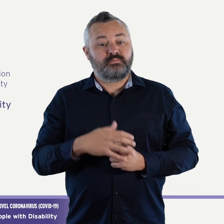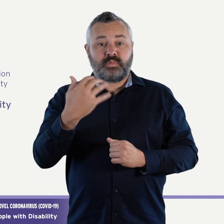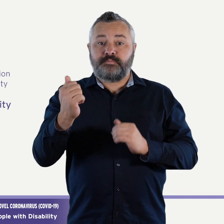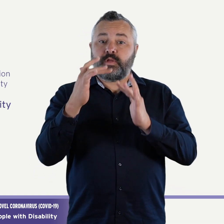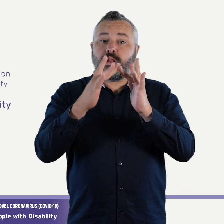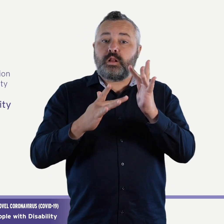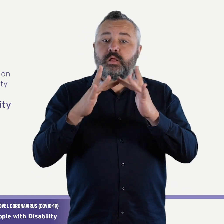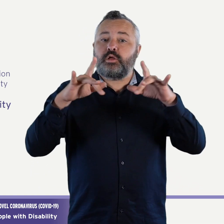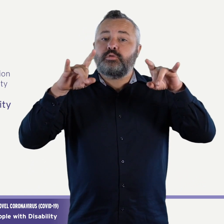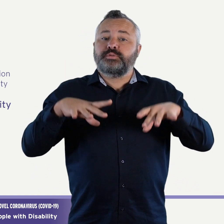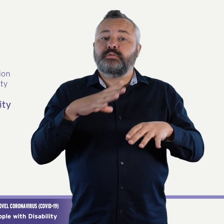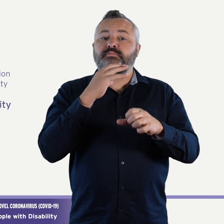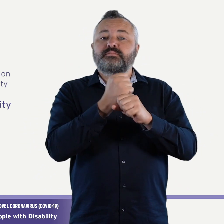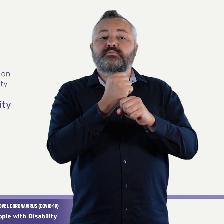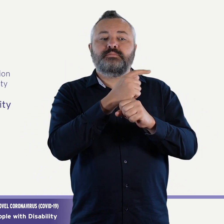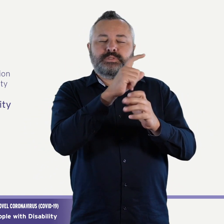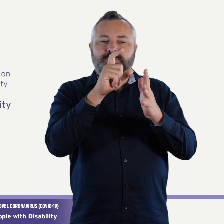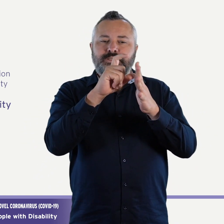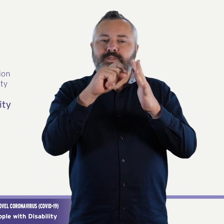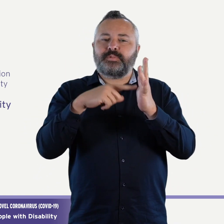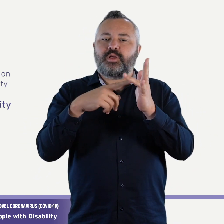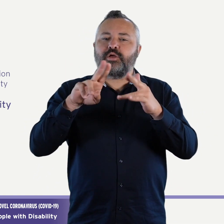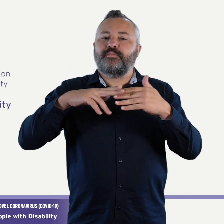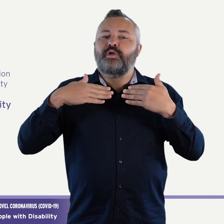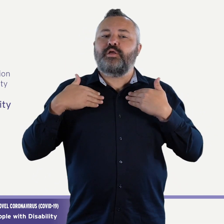The application of standard infection control strategies including clear guidance on the appropriate use of PPE,